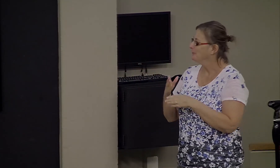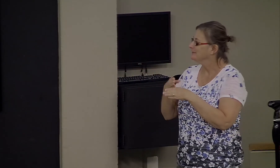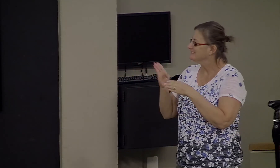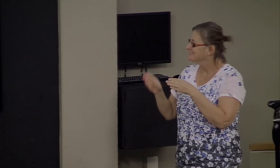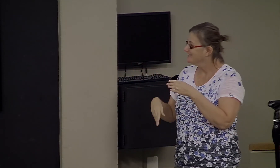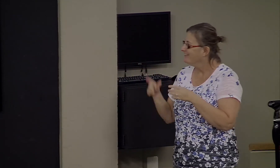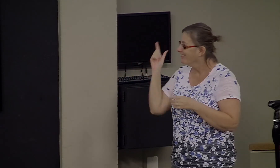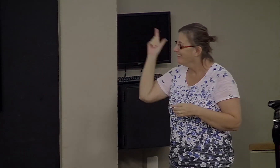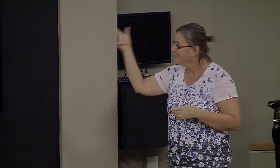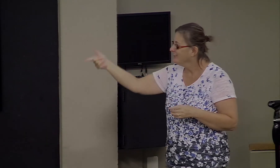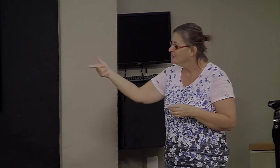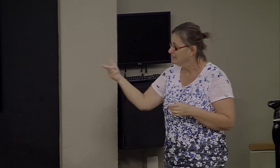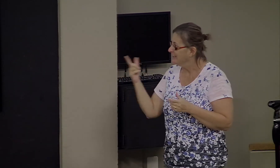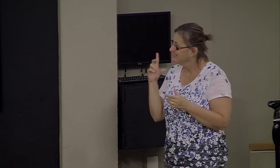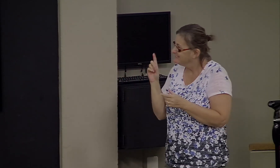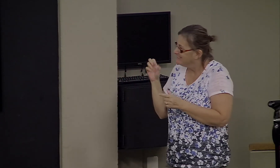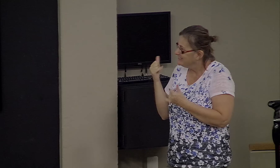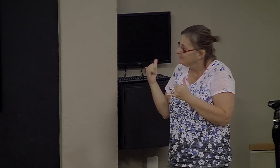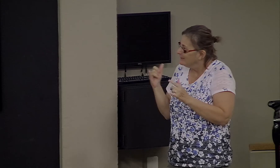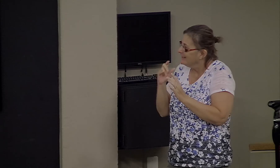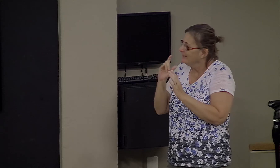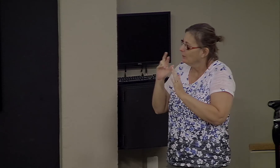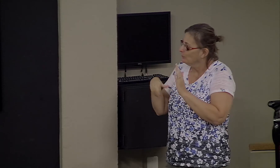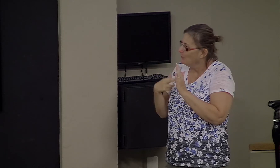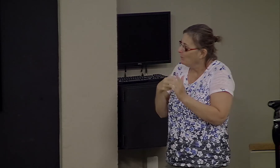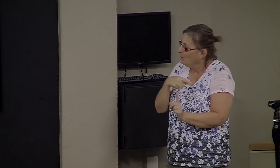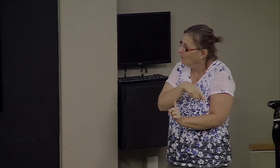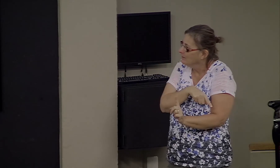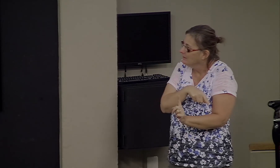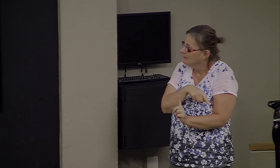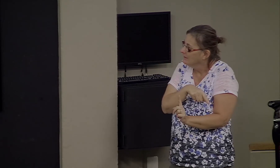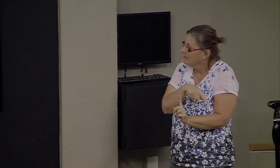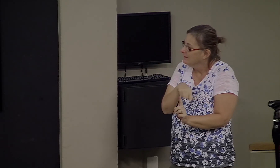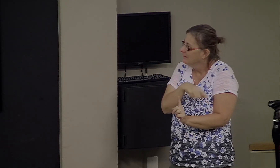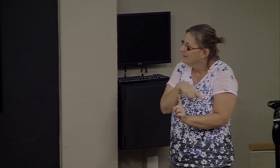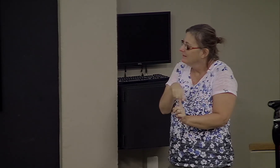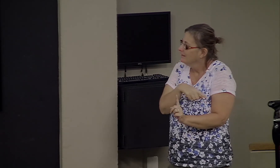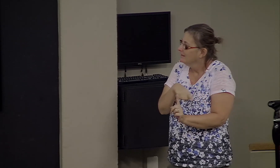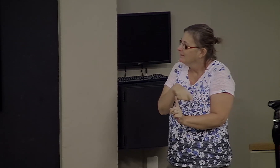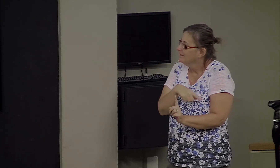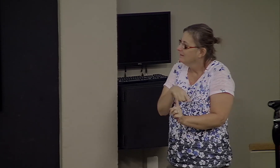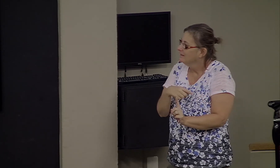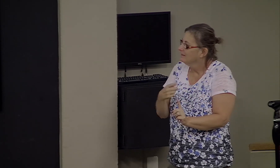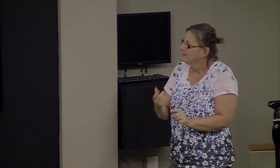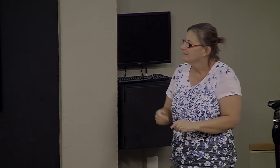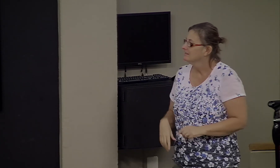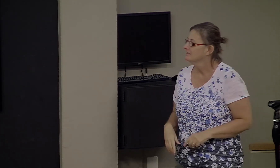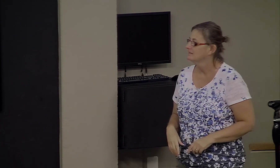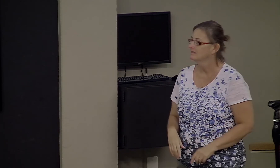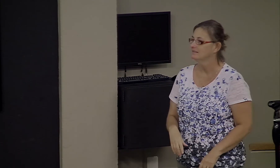are I don't know that they have been prepared for that and I wonder if that has an impact on the ultimate outcome and if what happens early